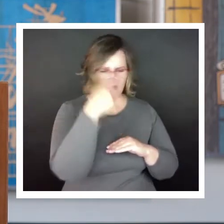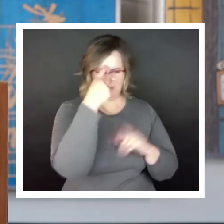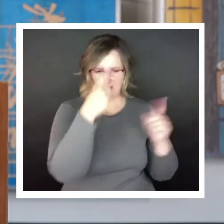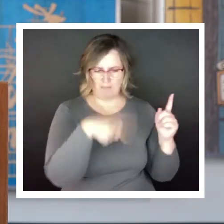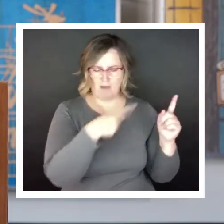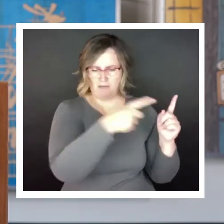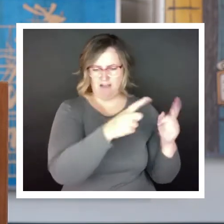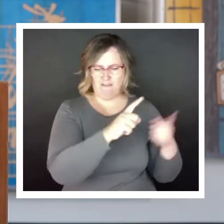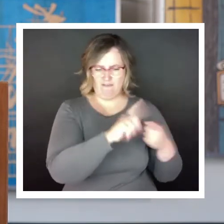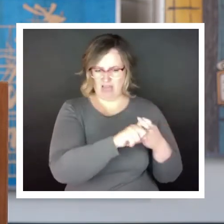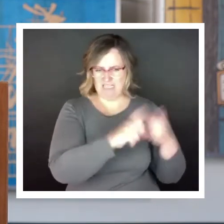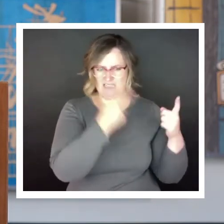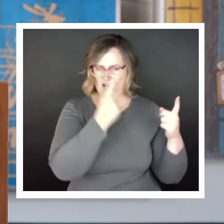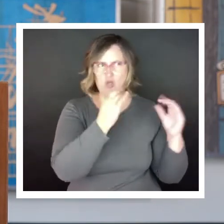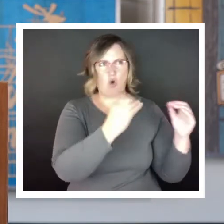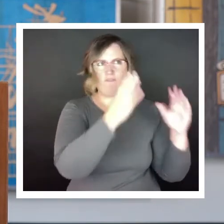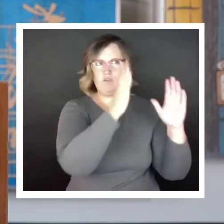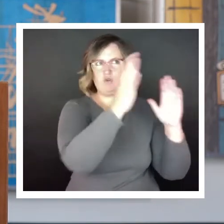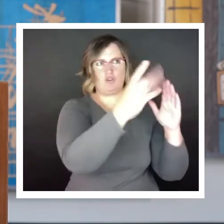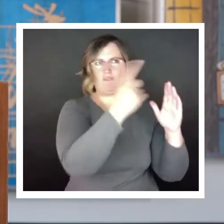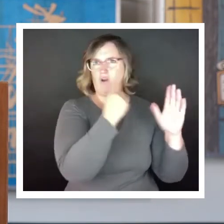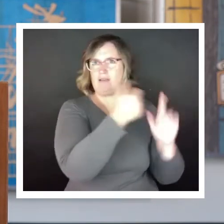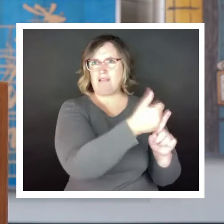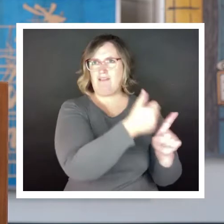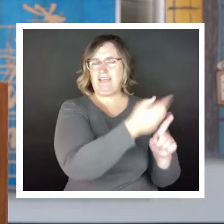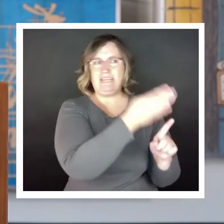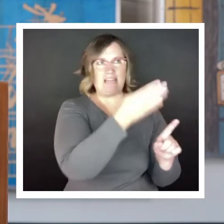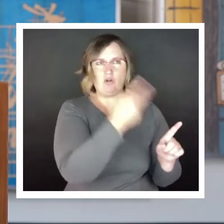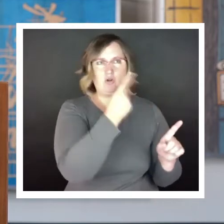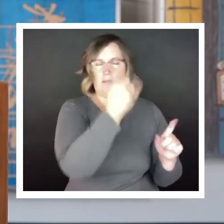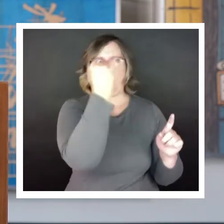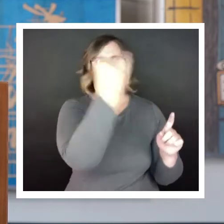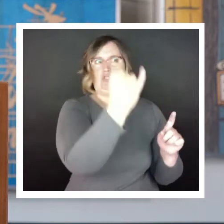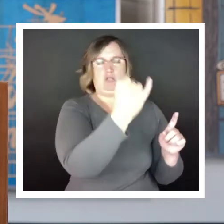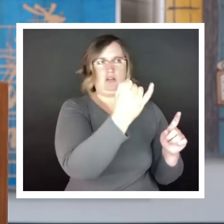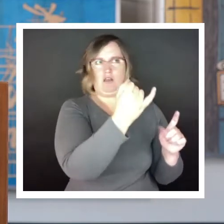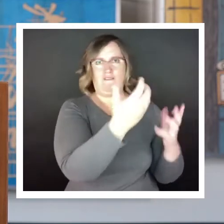for himself, because he never saw a future that he fit into.